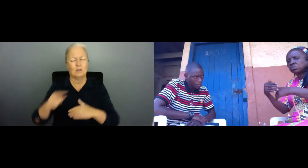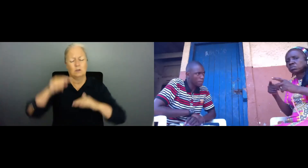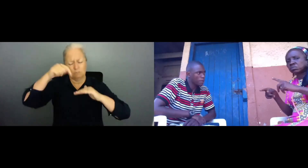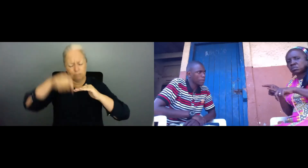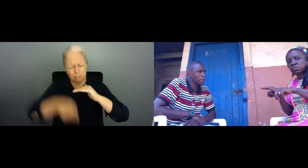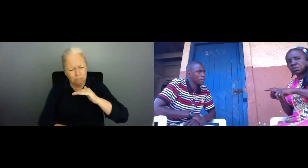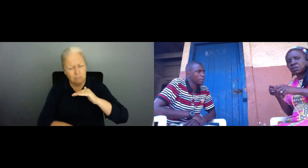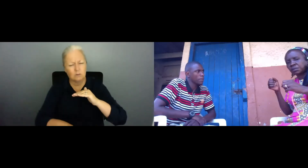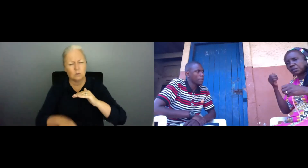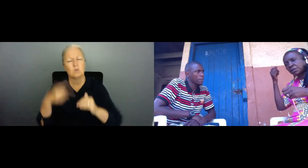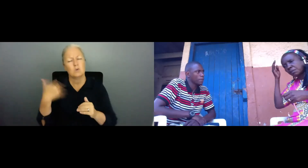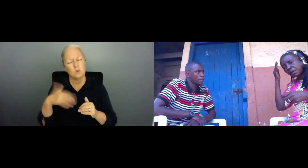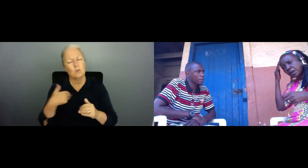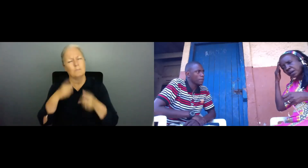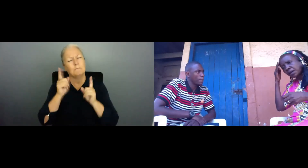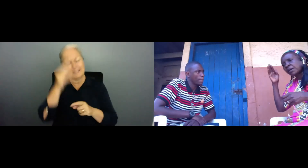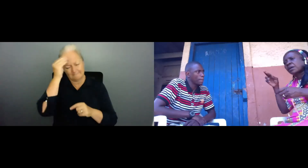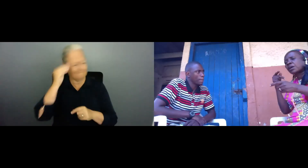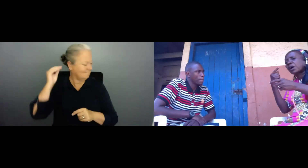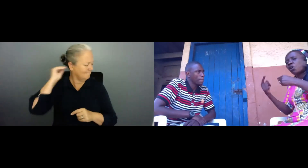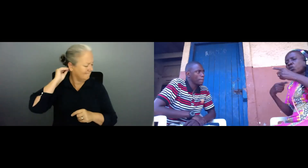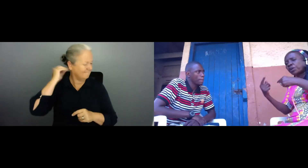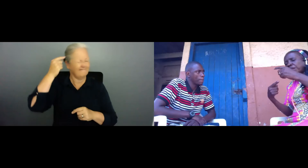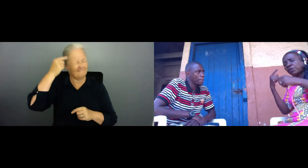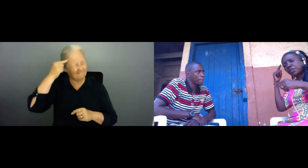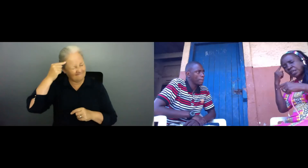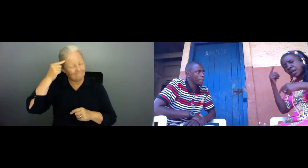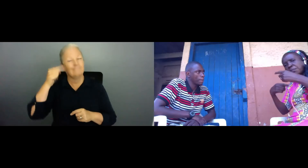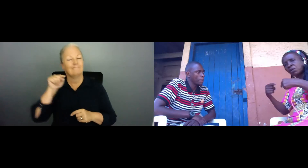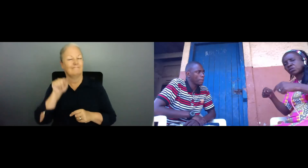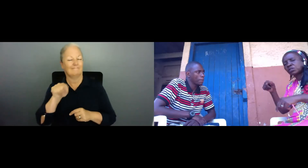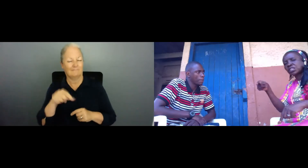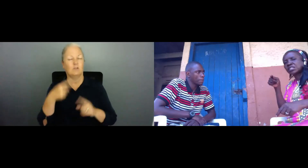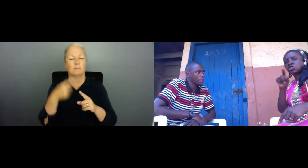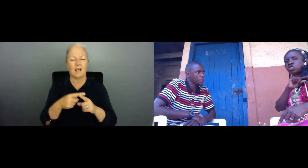of that as we as we think about this agenda and mainstreaming youth with disabilities um